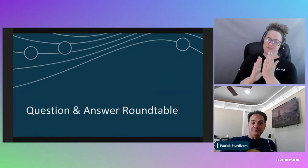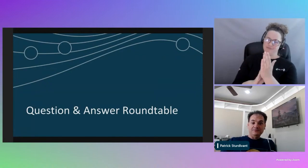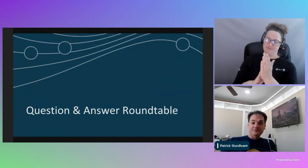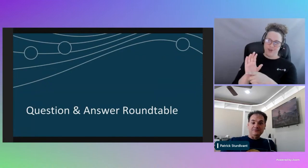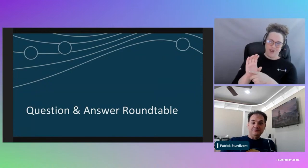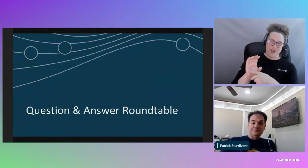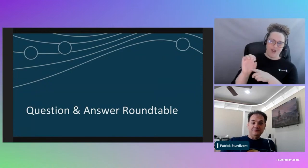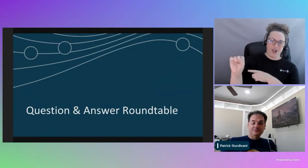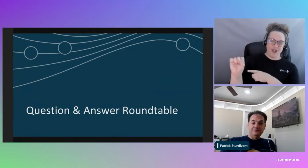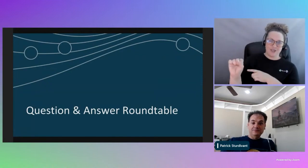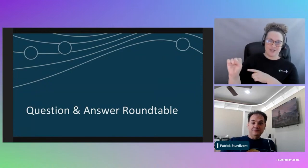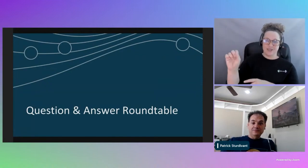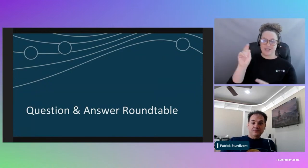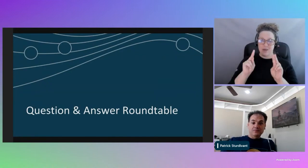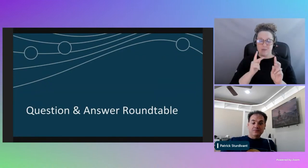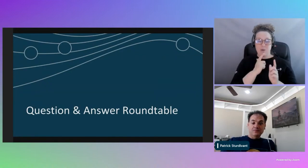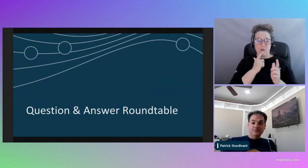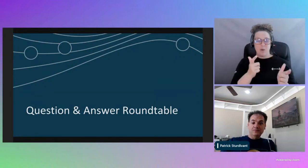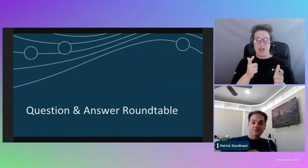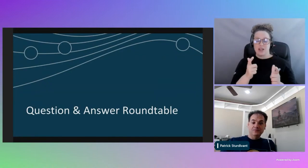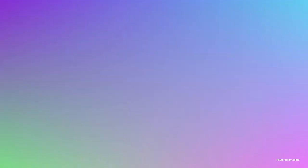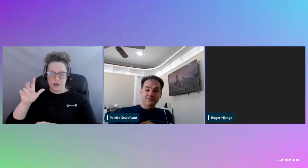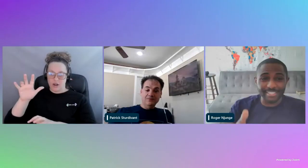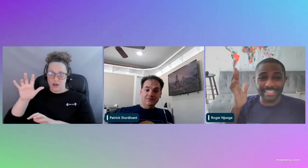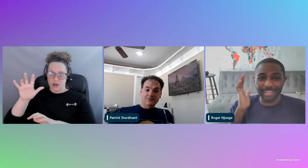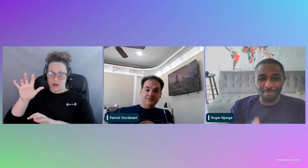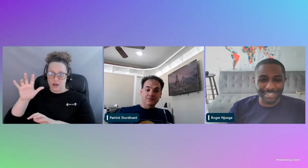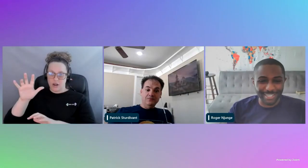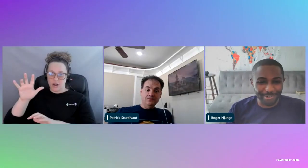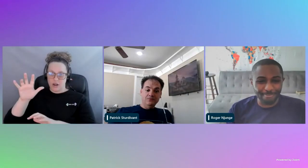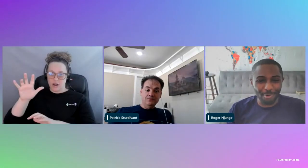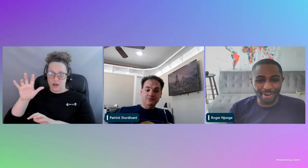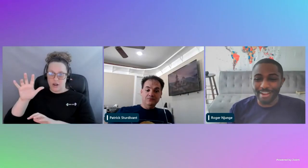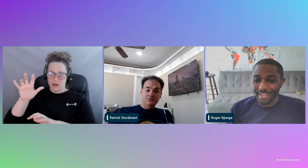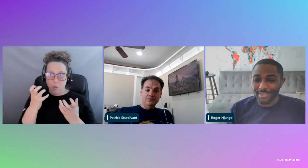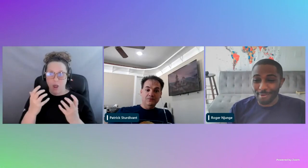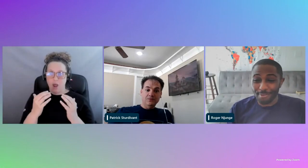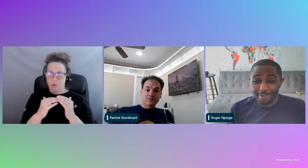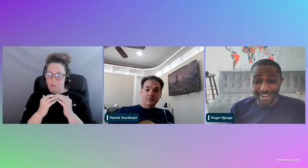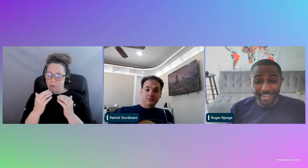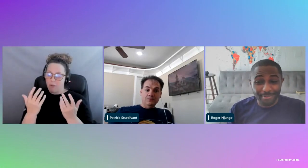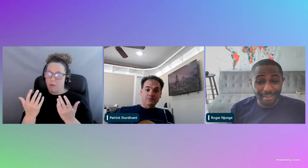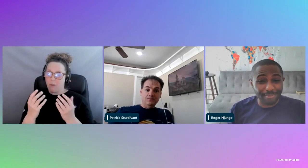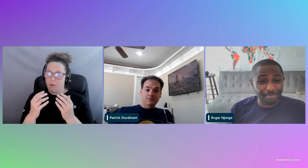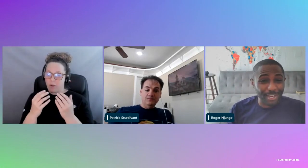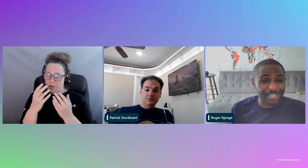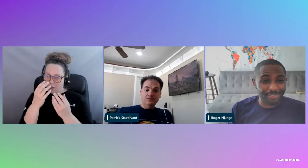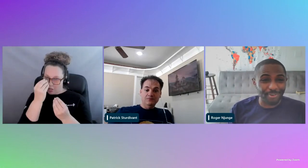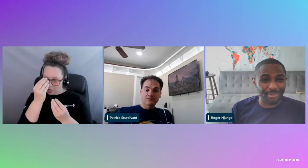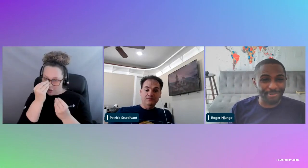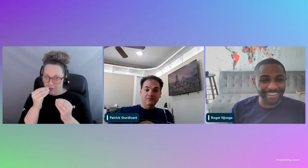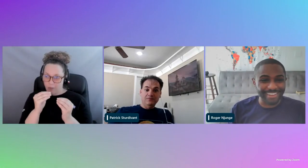The attendees are going insane. They loved your content. They want to learn more. So you're right. I do have some questions